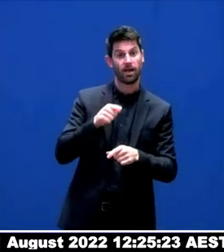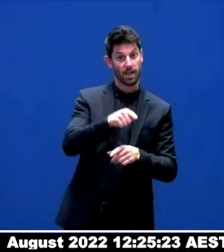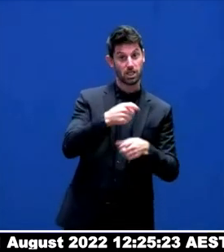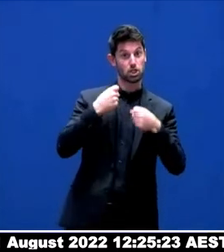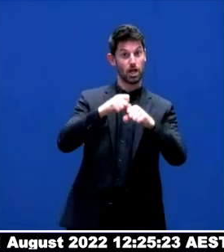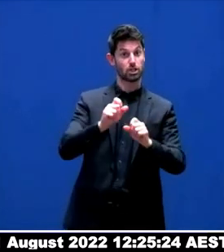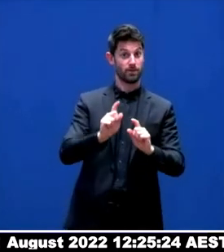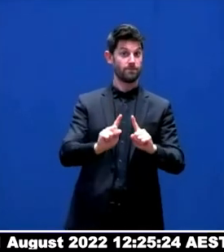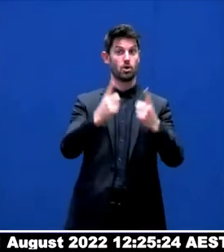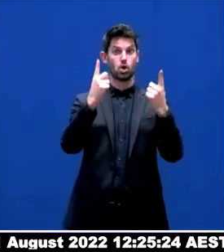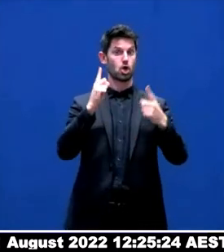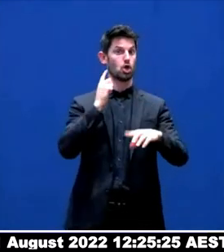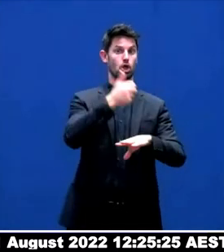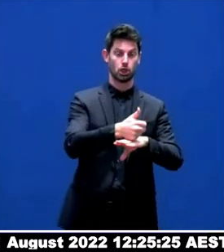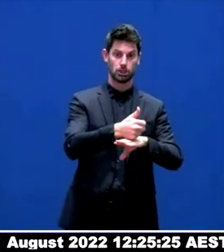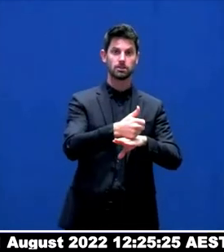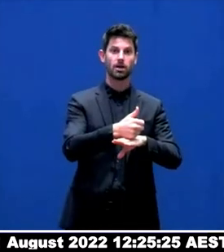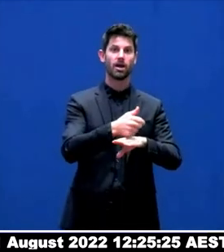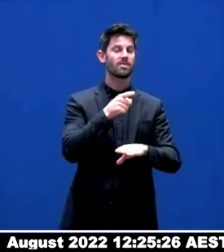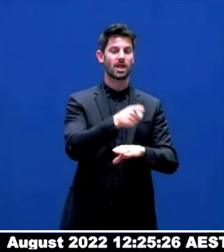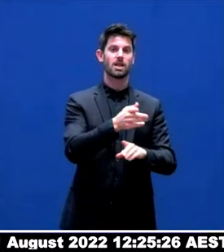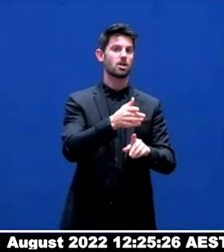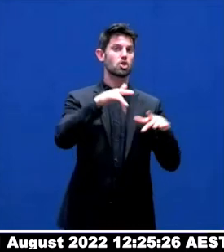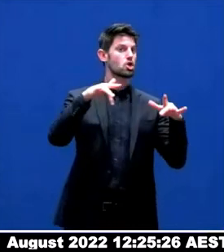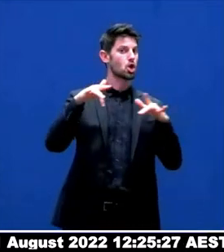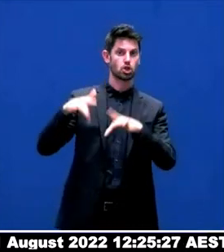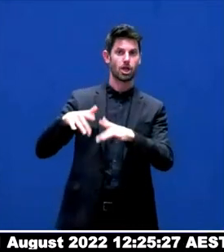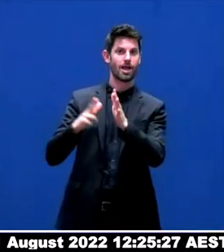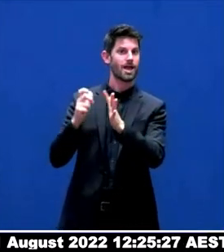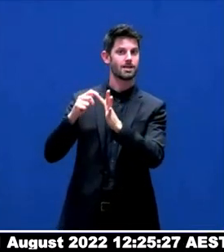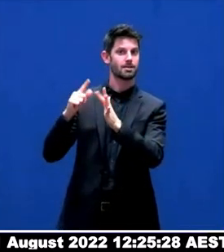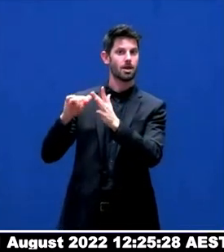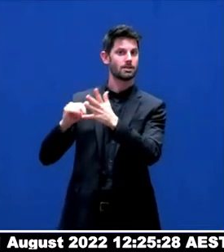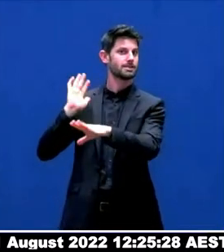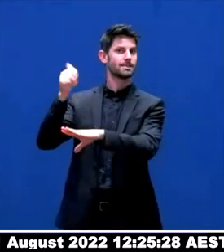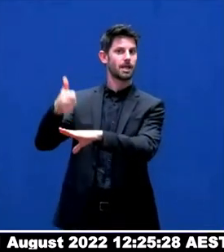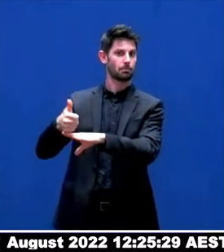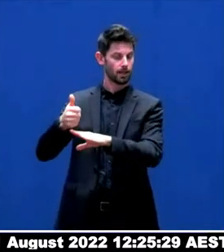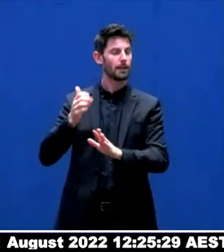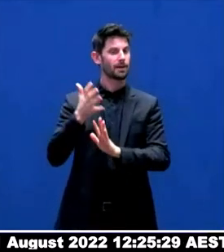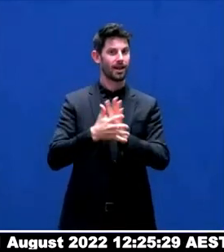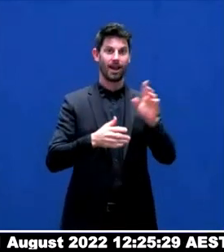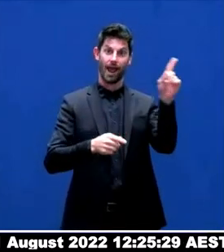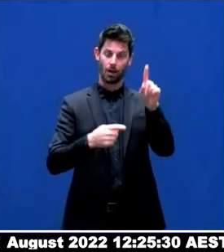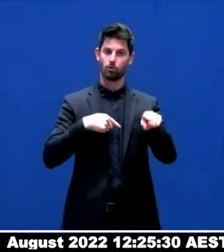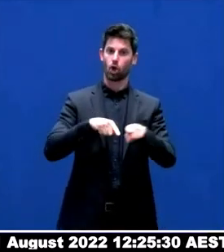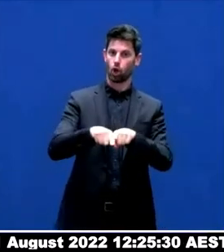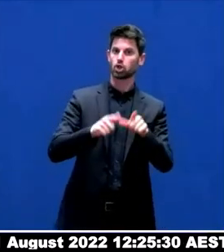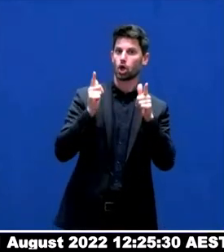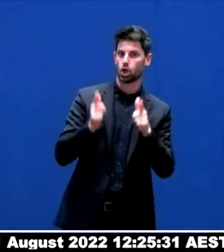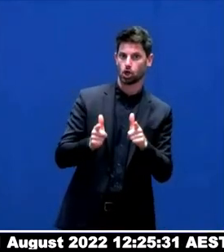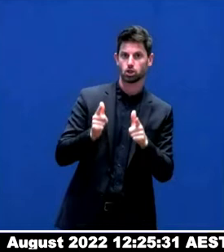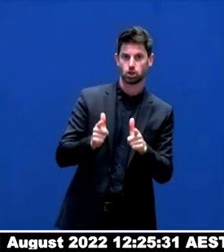developed, it was sort of pre-NDIS, so we've obviously - lot of lessons learned since the